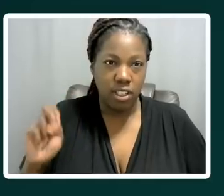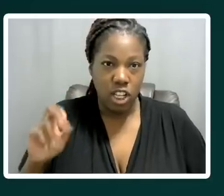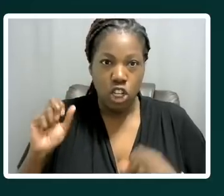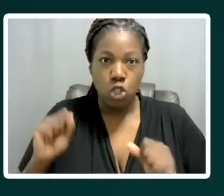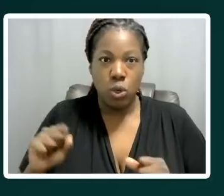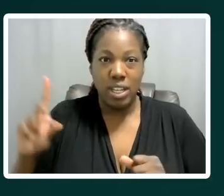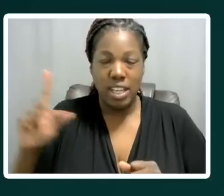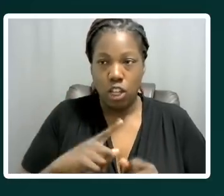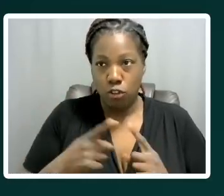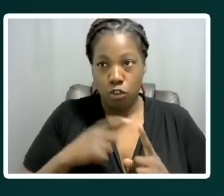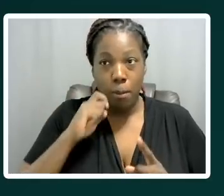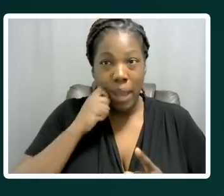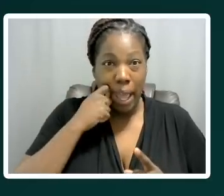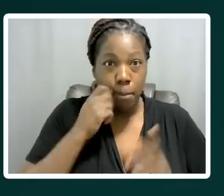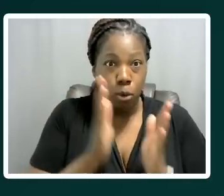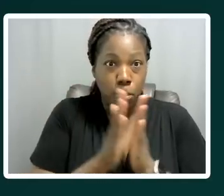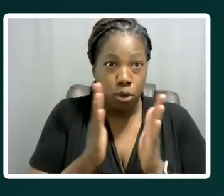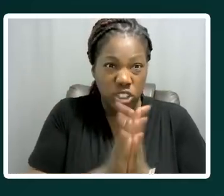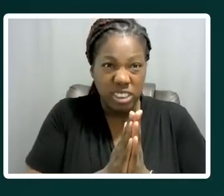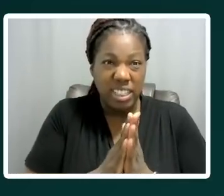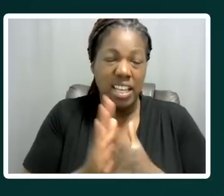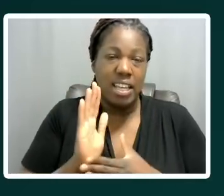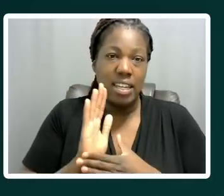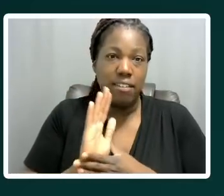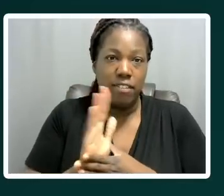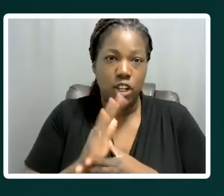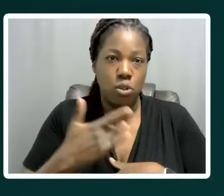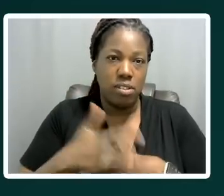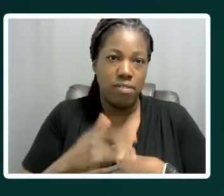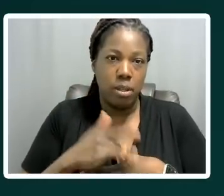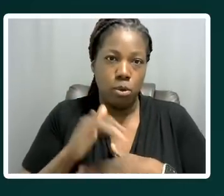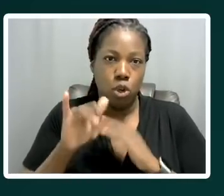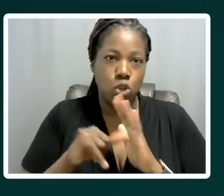and the video series is also available on YouTube. So you can watch it wherever